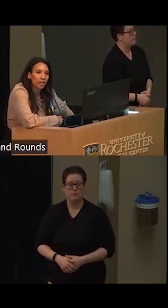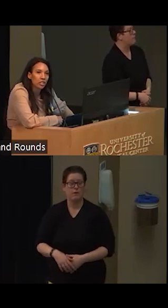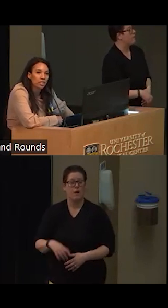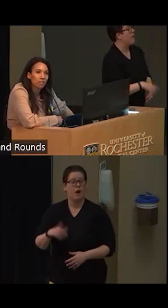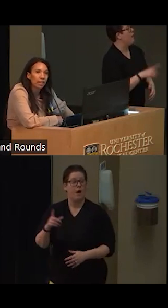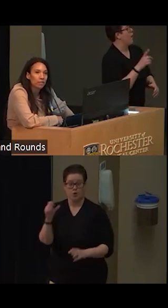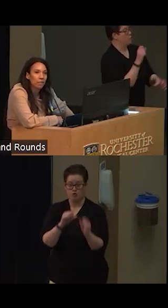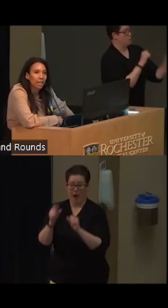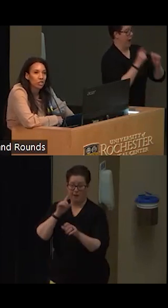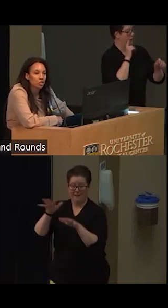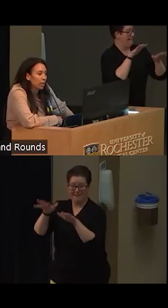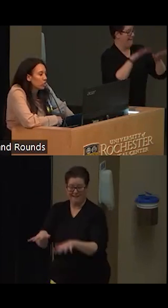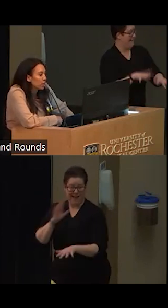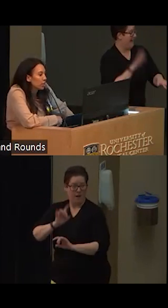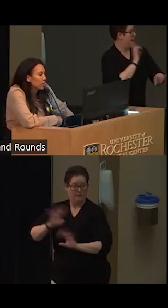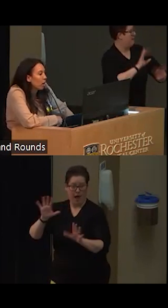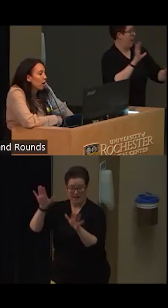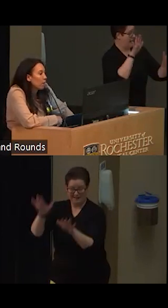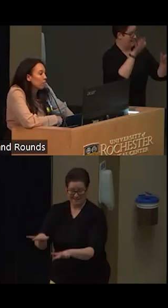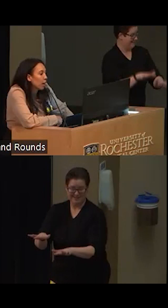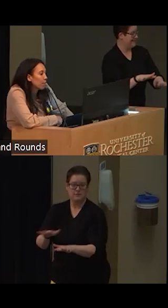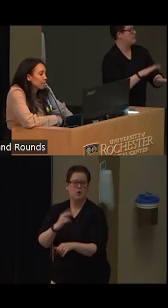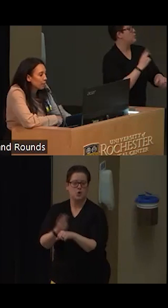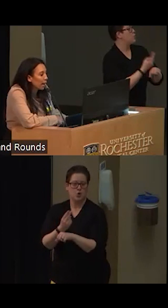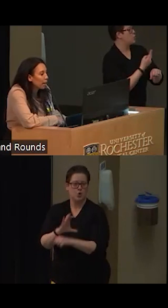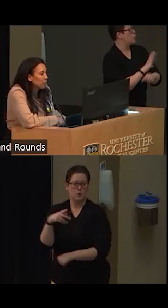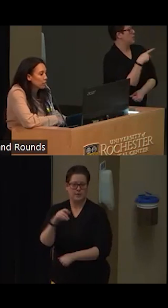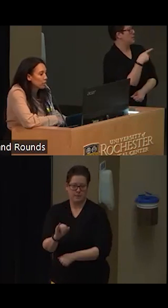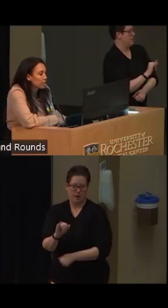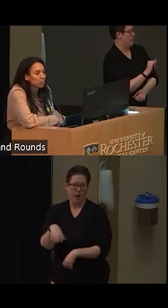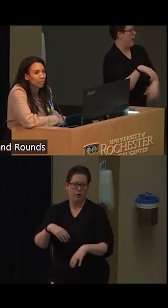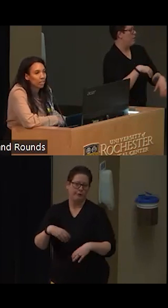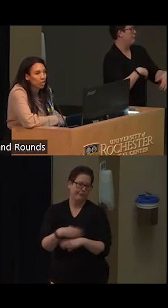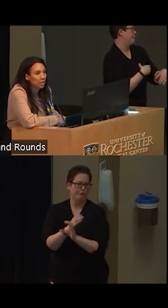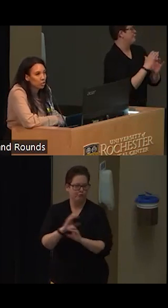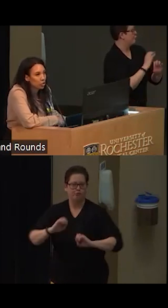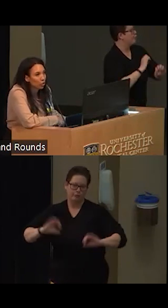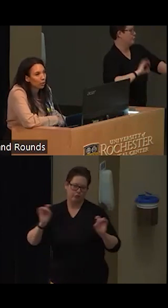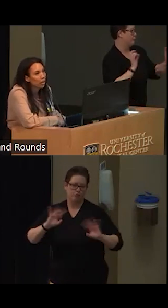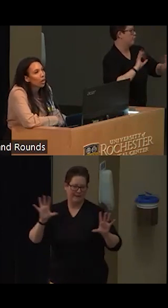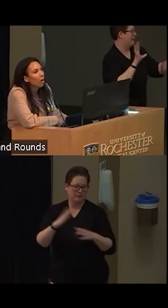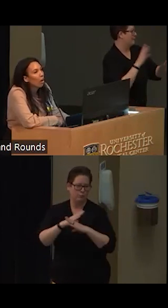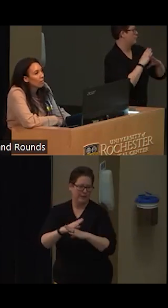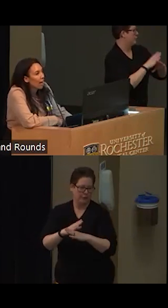strategies and violence mitigation strategies from CPI which is The Crisis Prevention Institute all